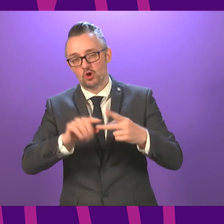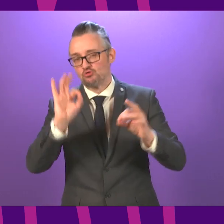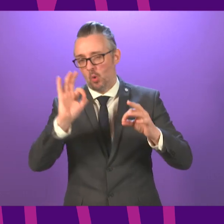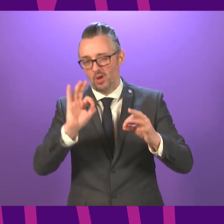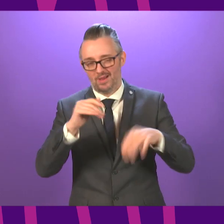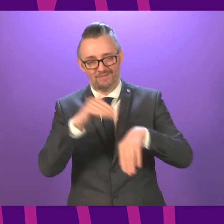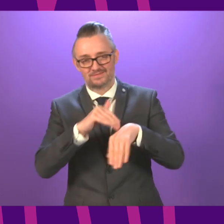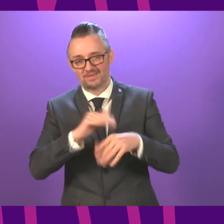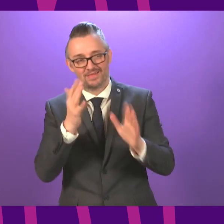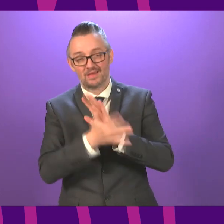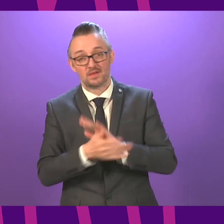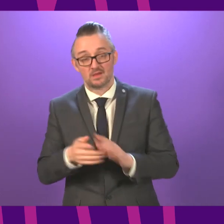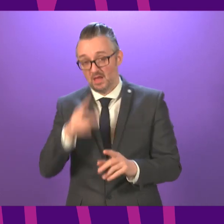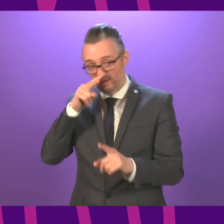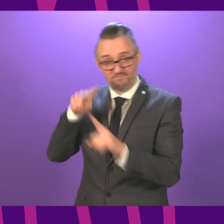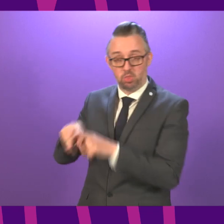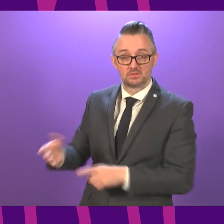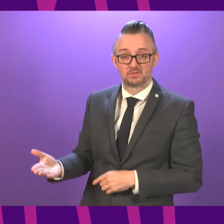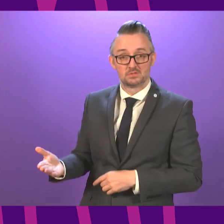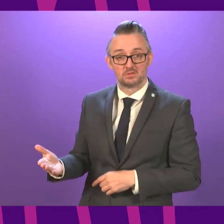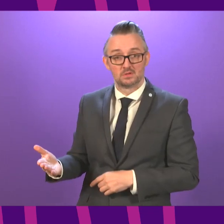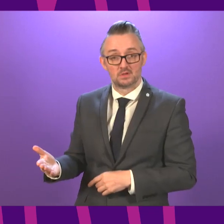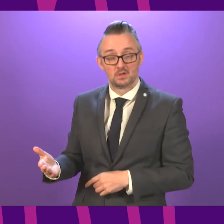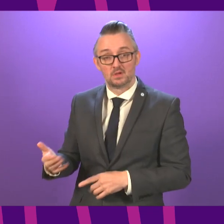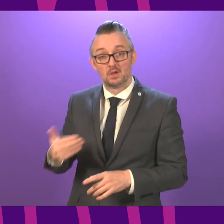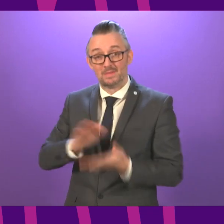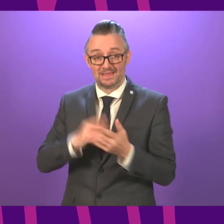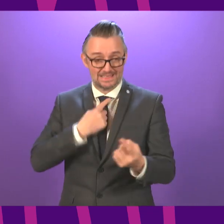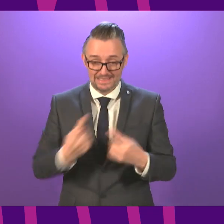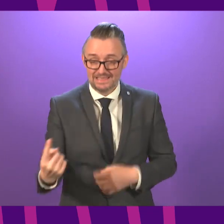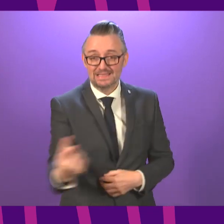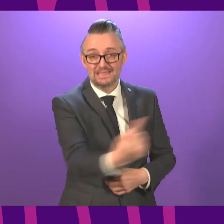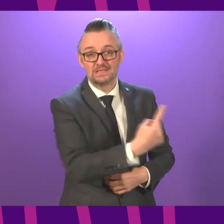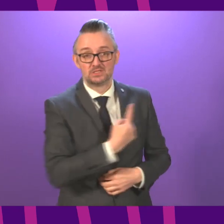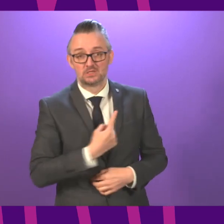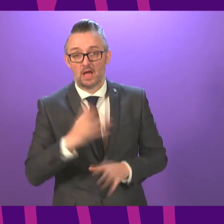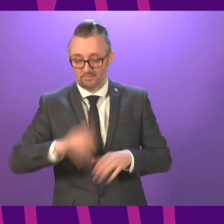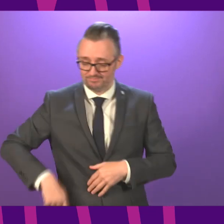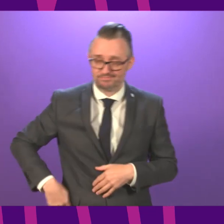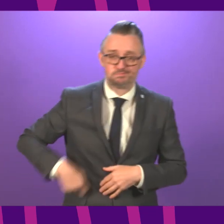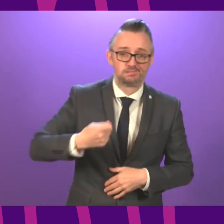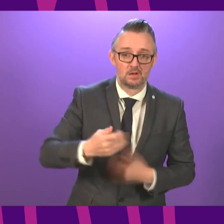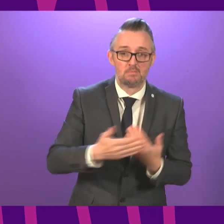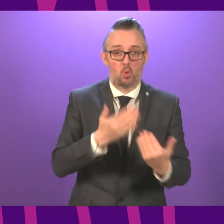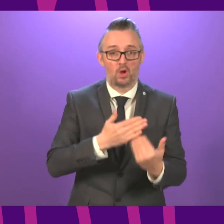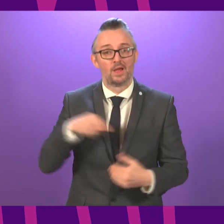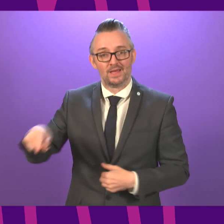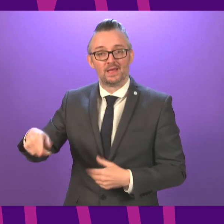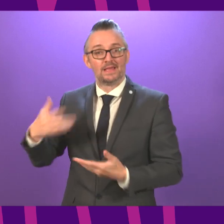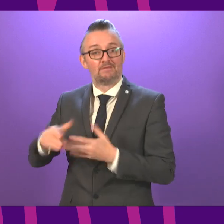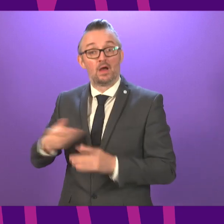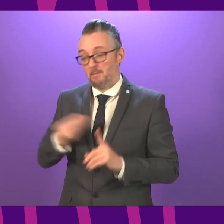Brexit will cost each one of us vastly more than anything the Treasury has given back—vastly more.